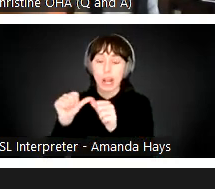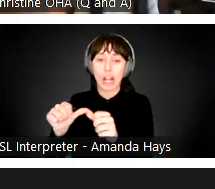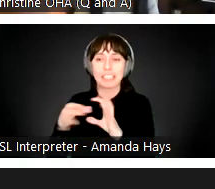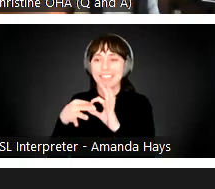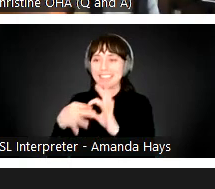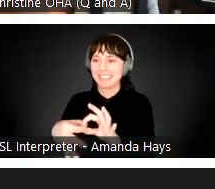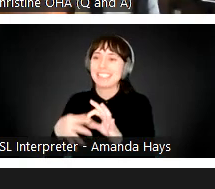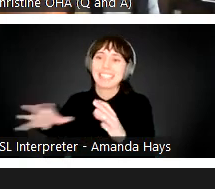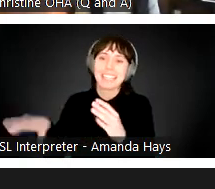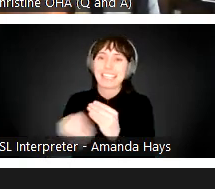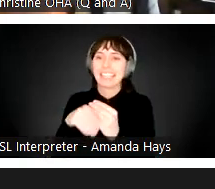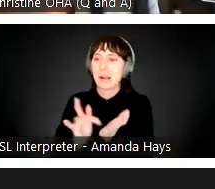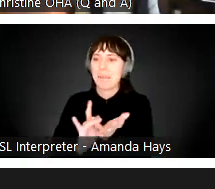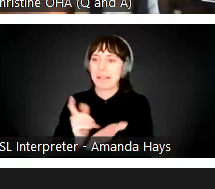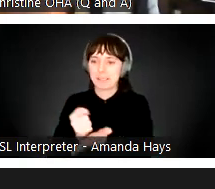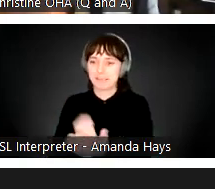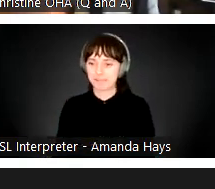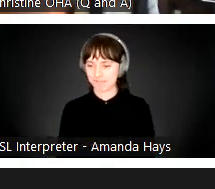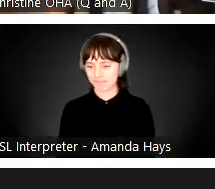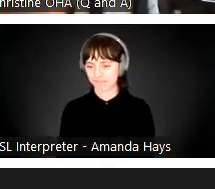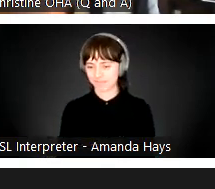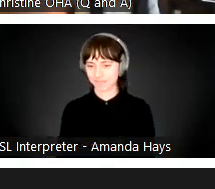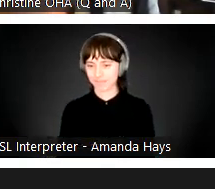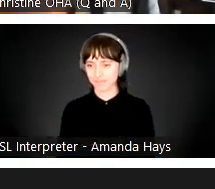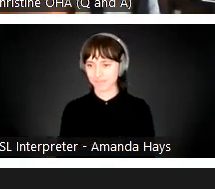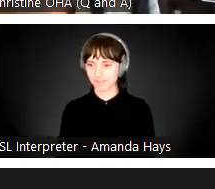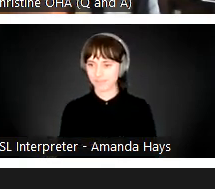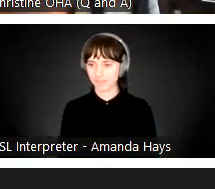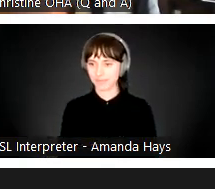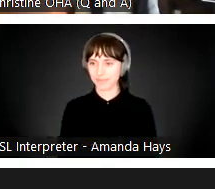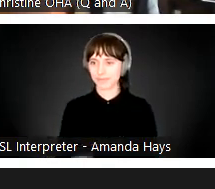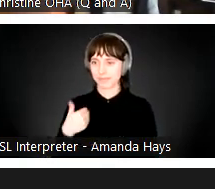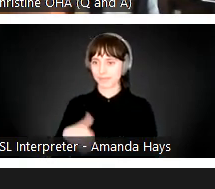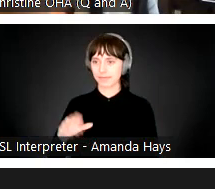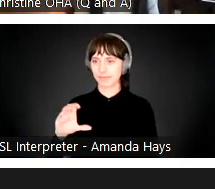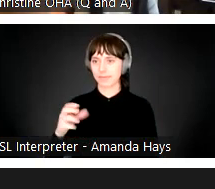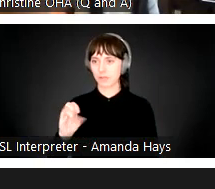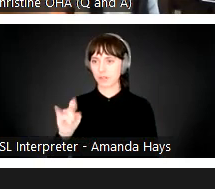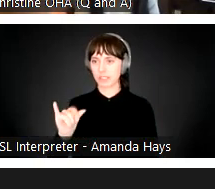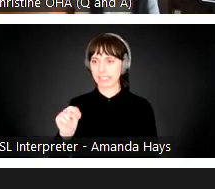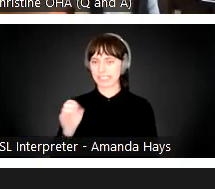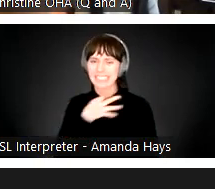This is Christine. Is it safe to get the latest booster